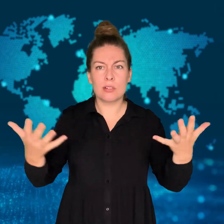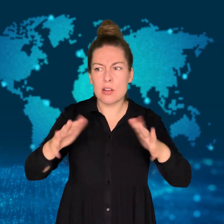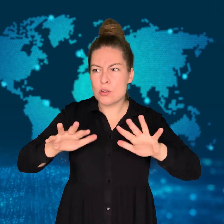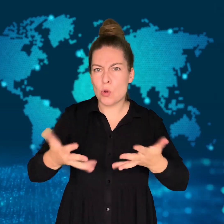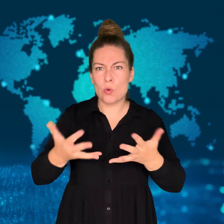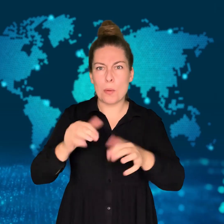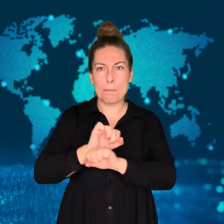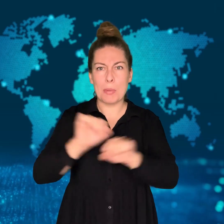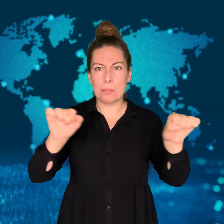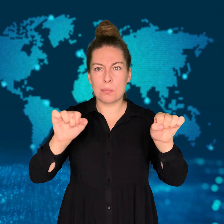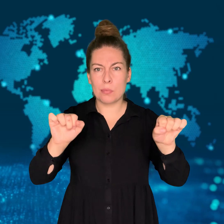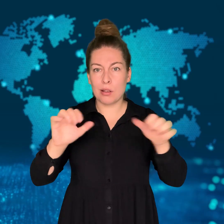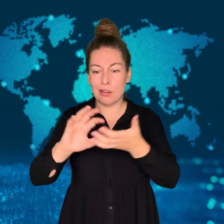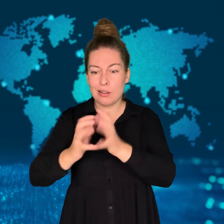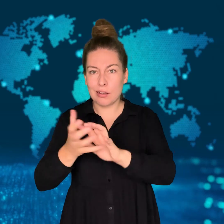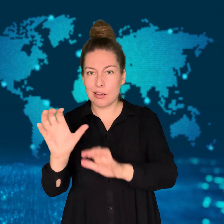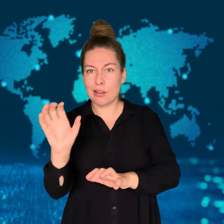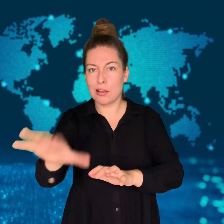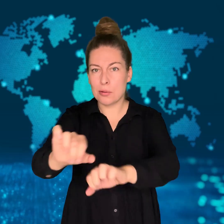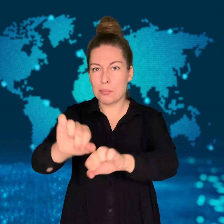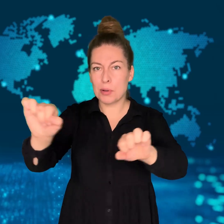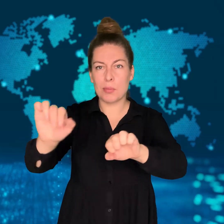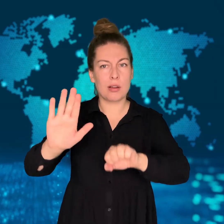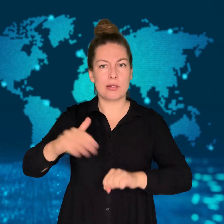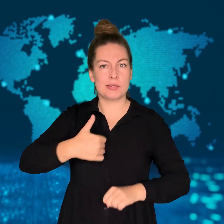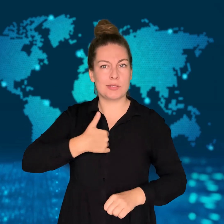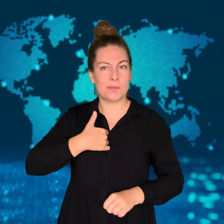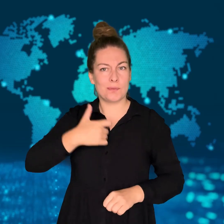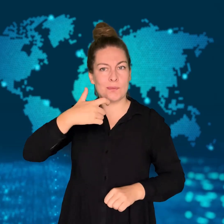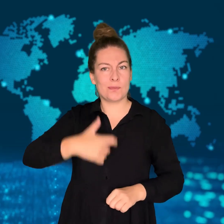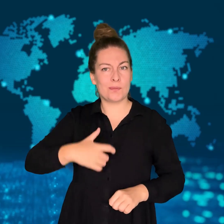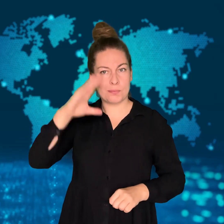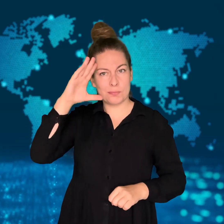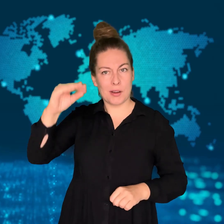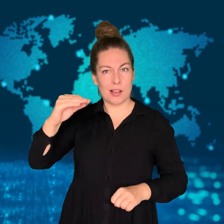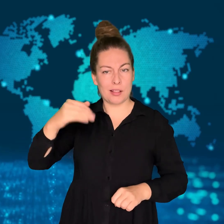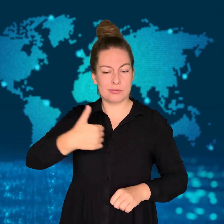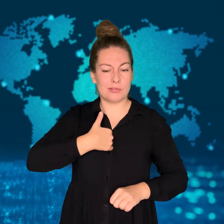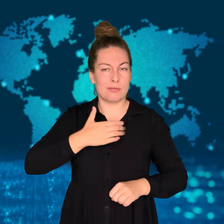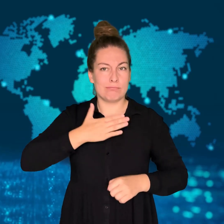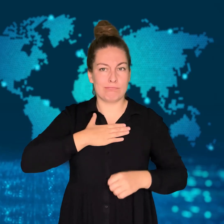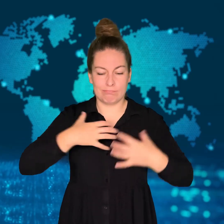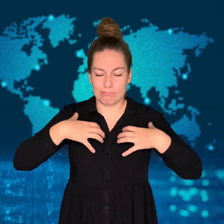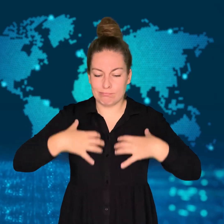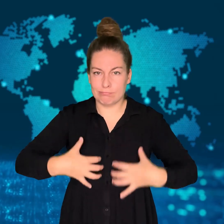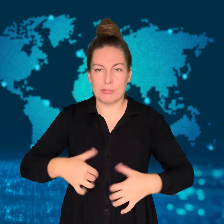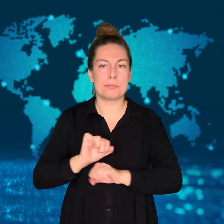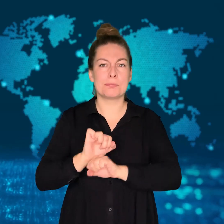On Sunday morning, two men in a commercial vehicle arrived